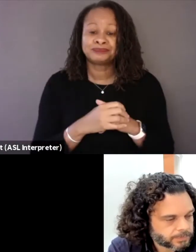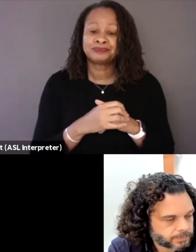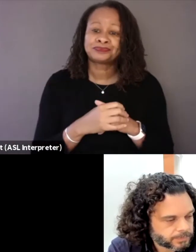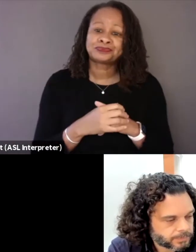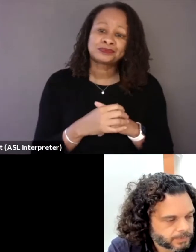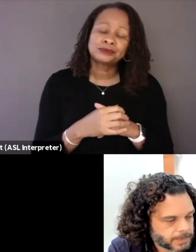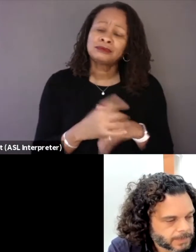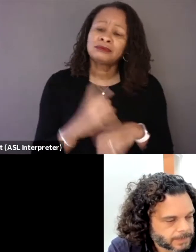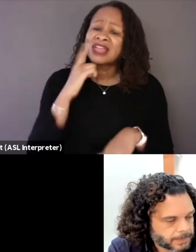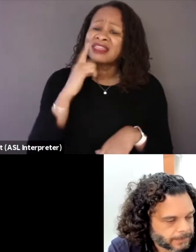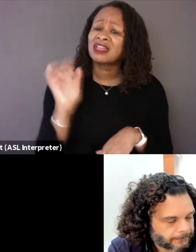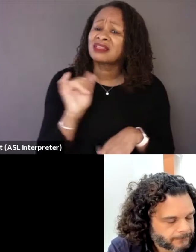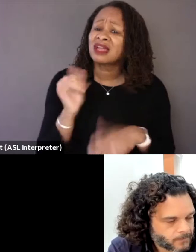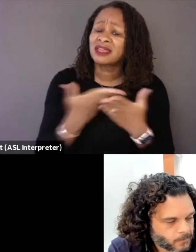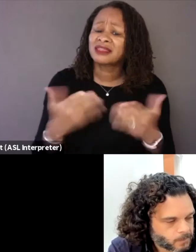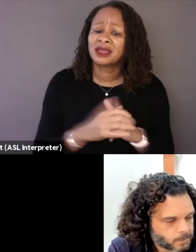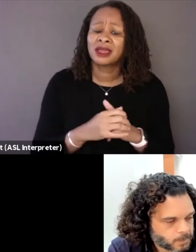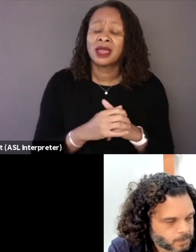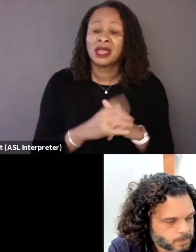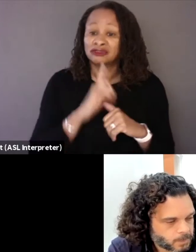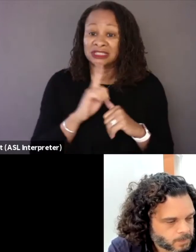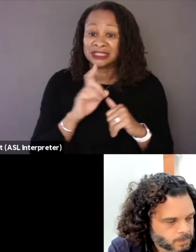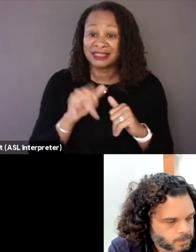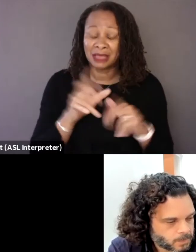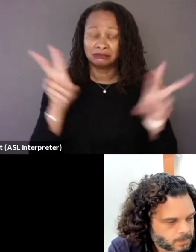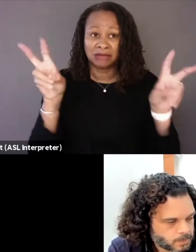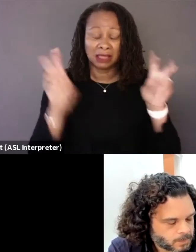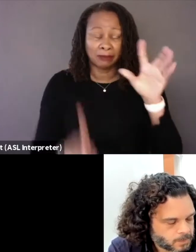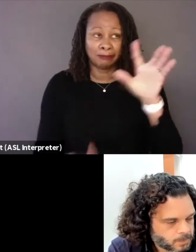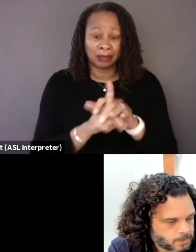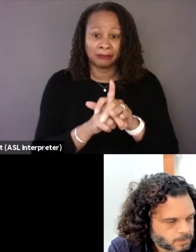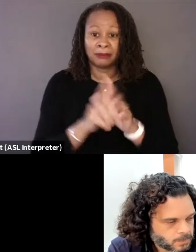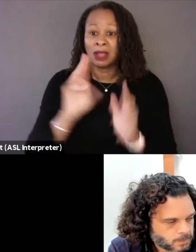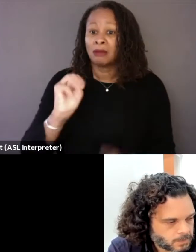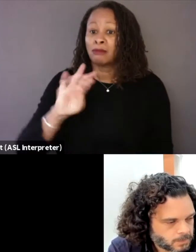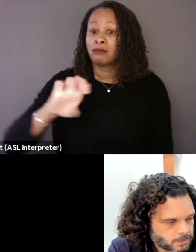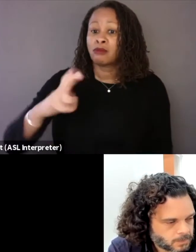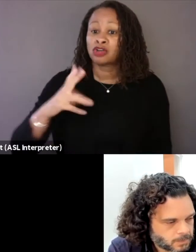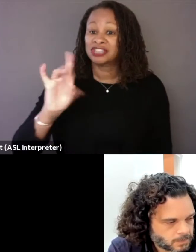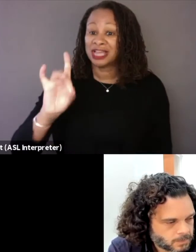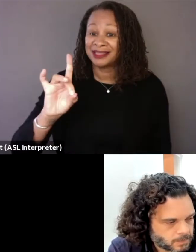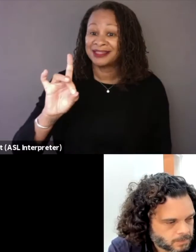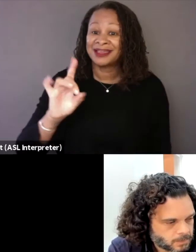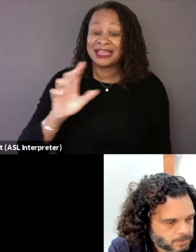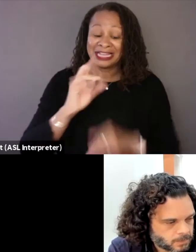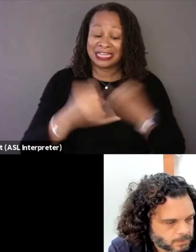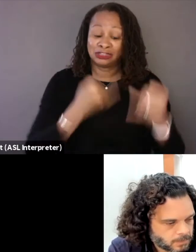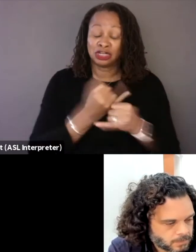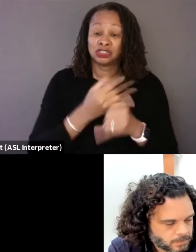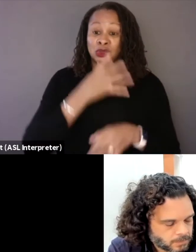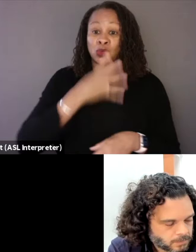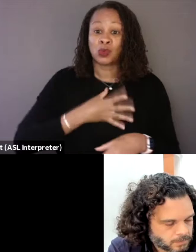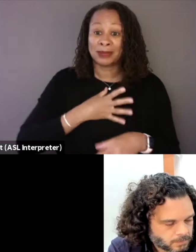anything, it just popped through the headlines. I mean, on March 8th, international women's day, the most celebrated women's team in the world,